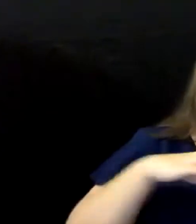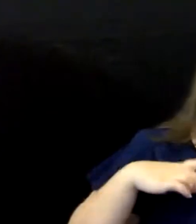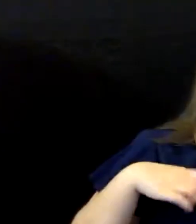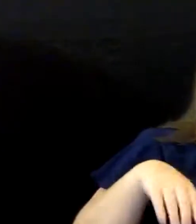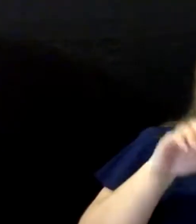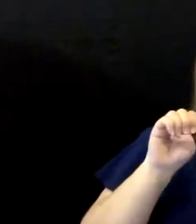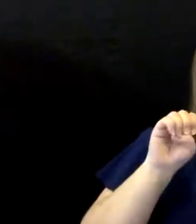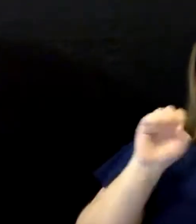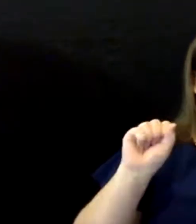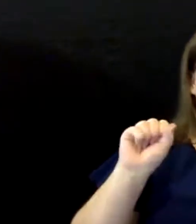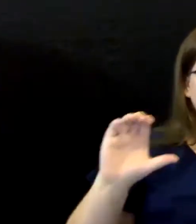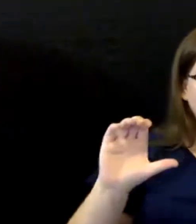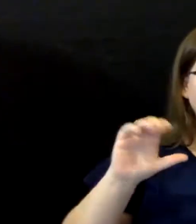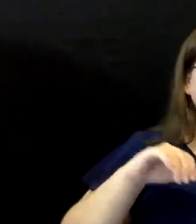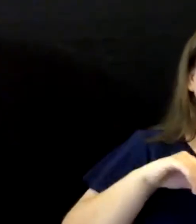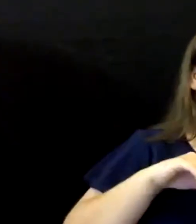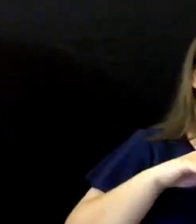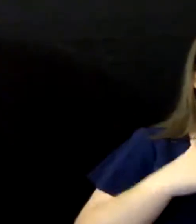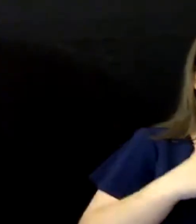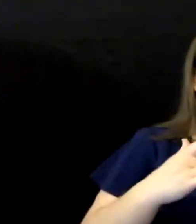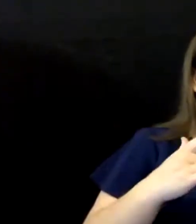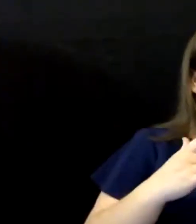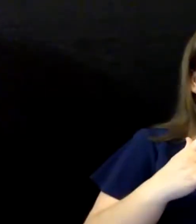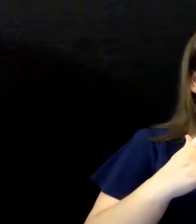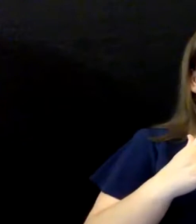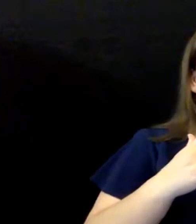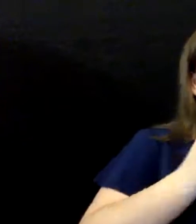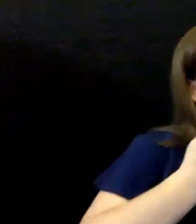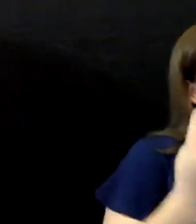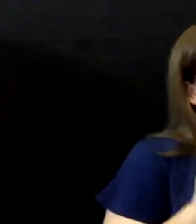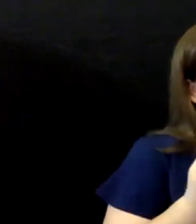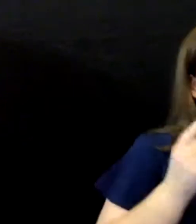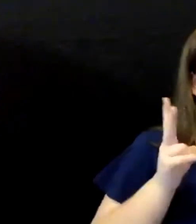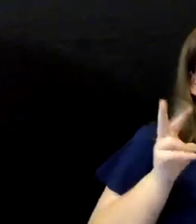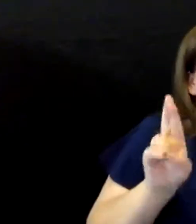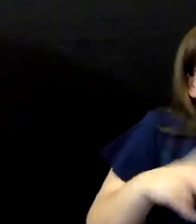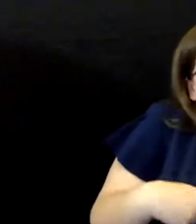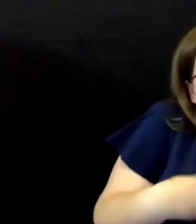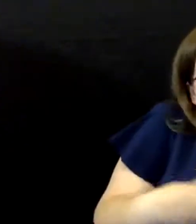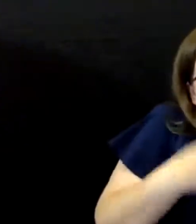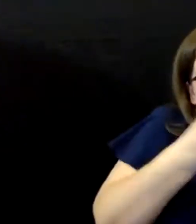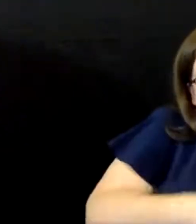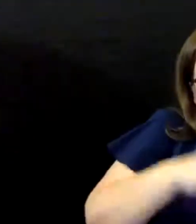entities, the VR agency. Centers